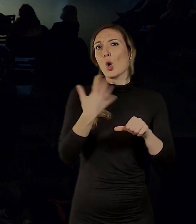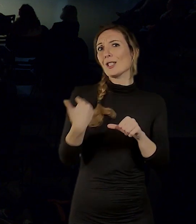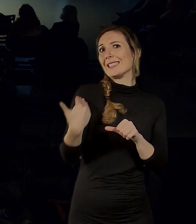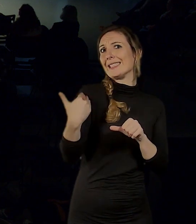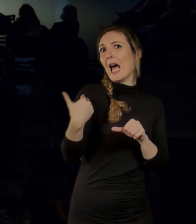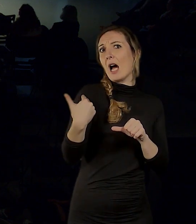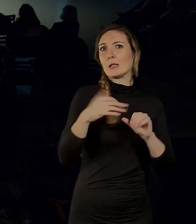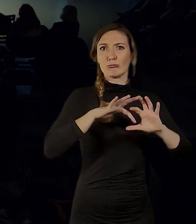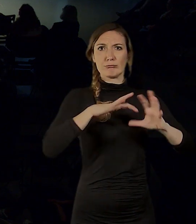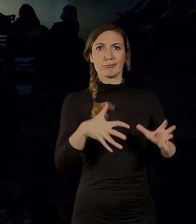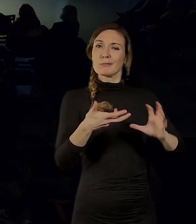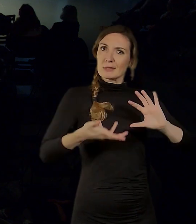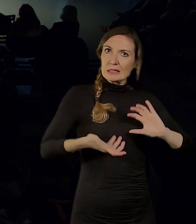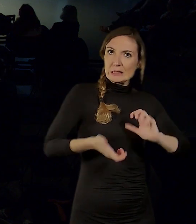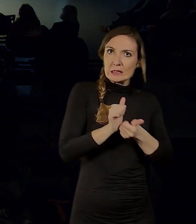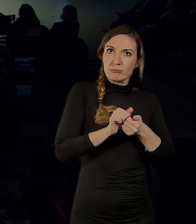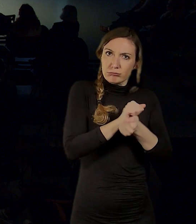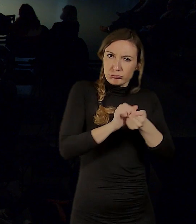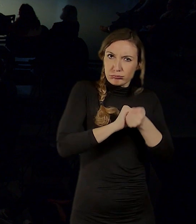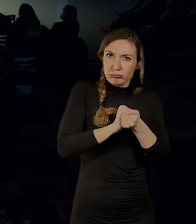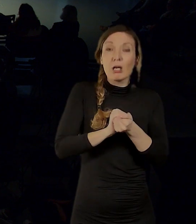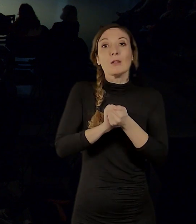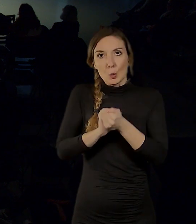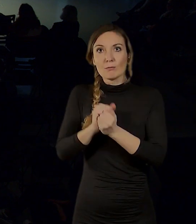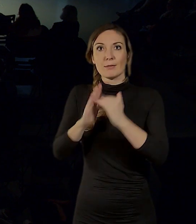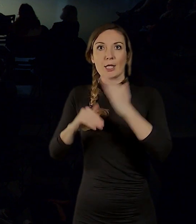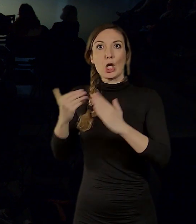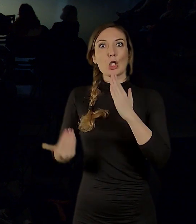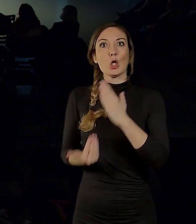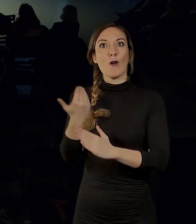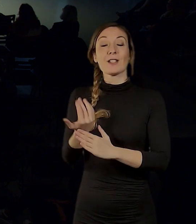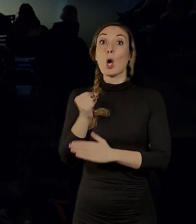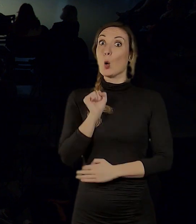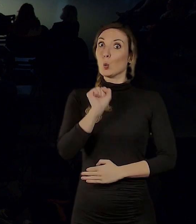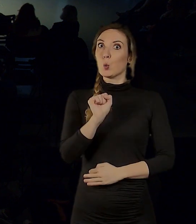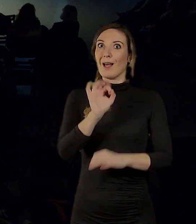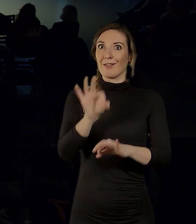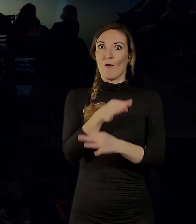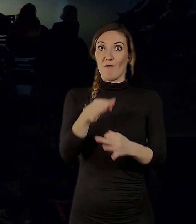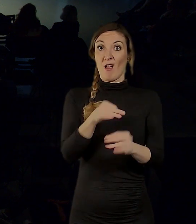And we are trying to make those objects as much as possible from rebetong.